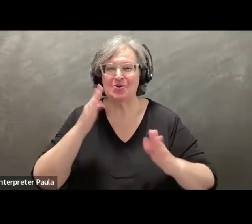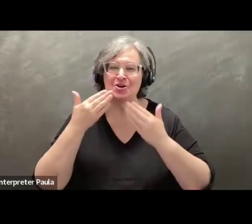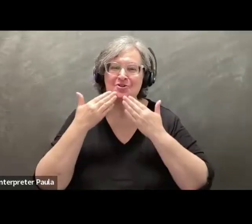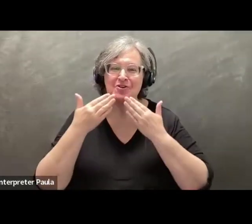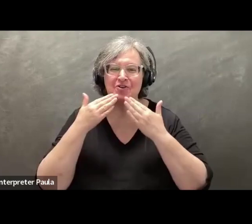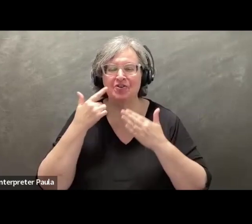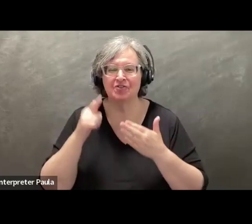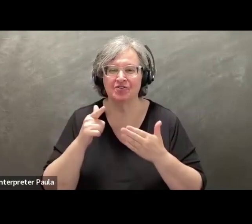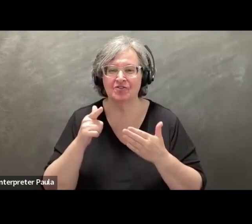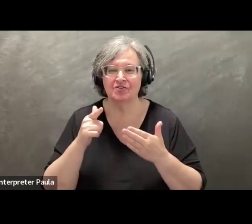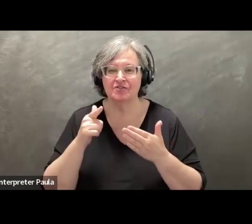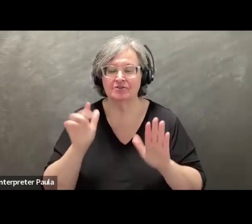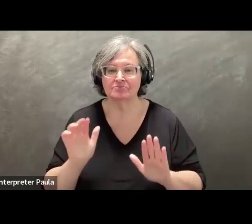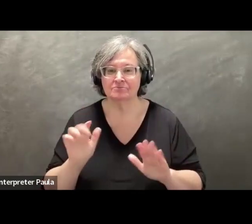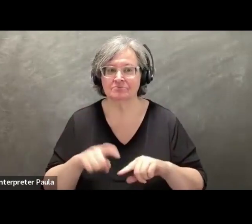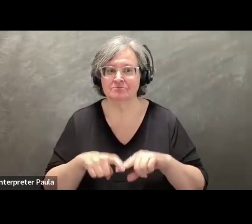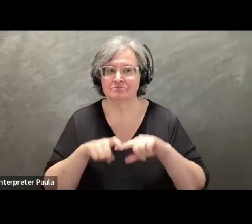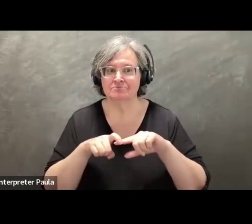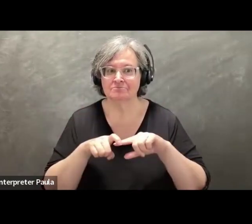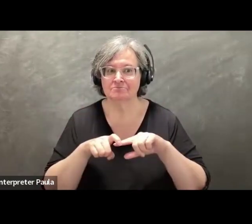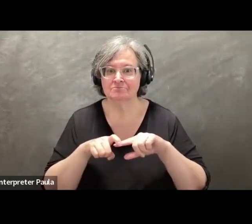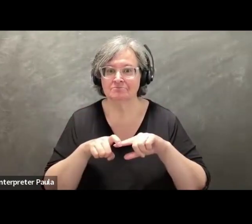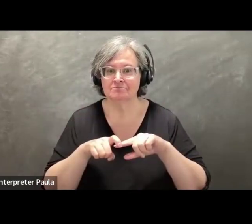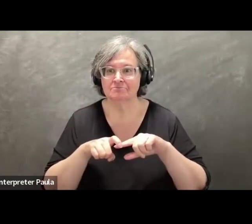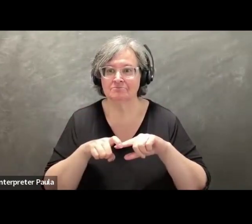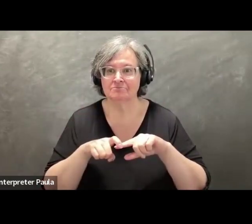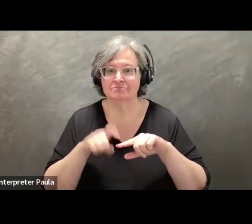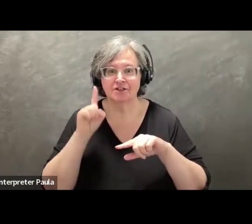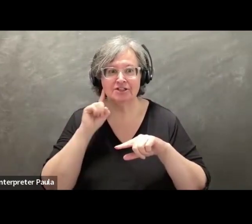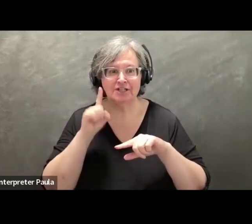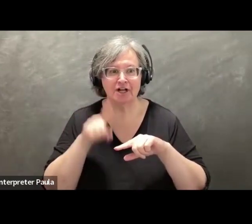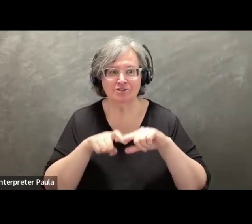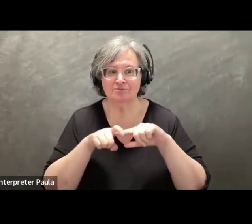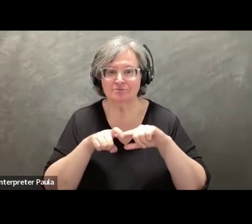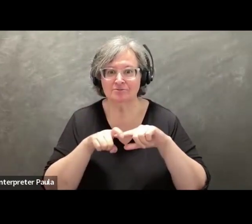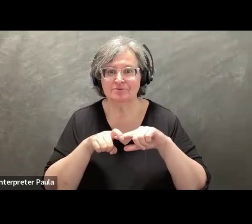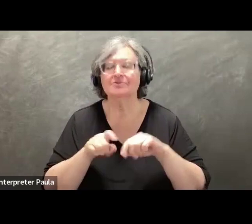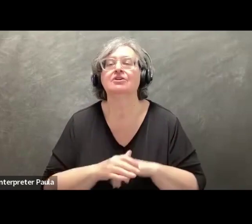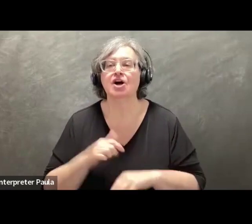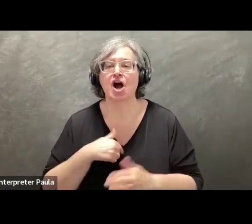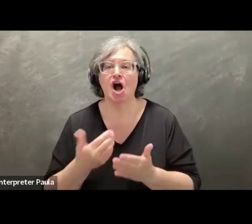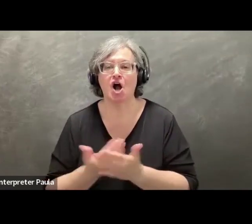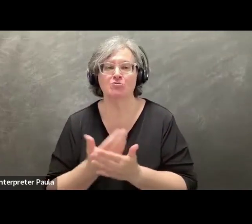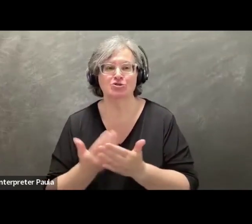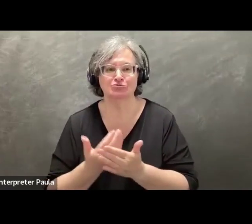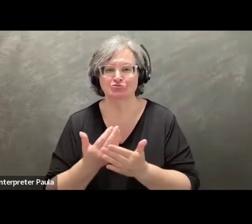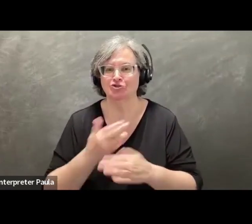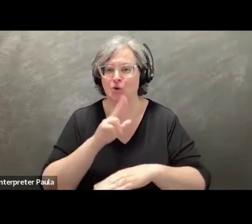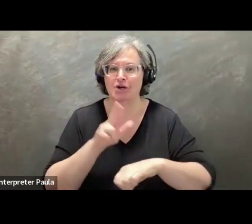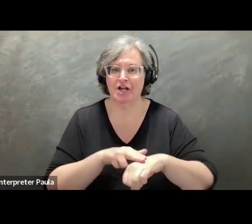that. You to this national webinar, and I want to thank you